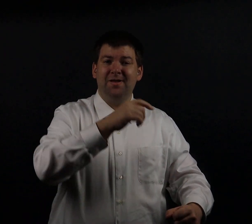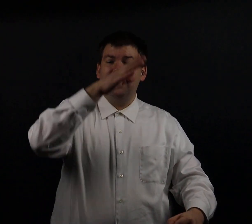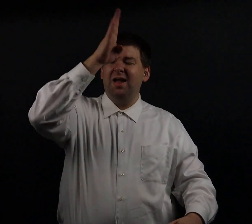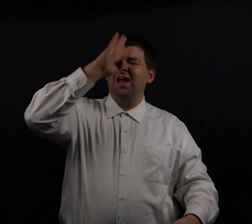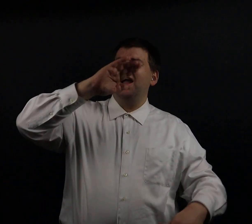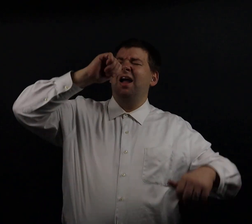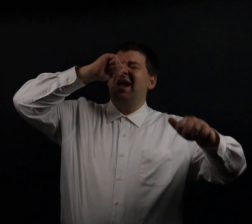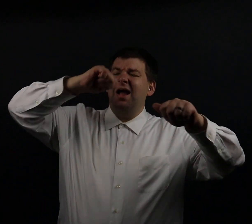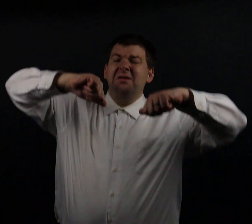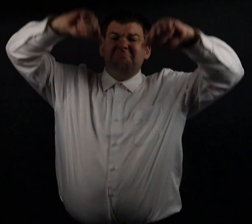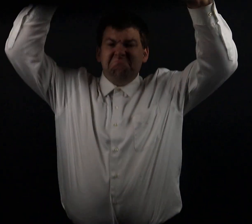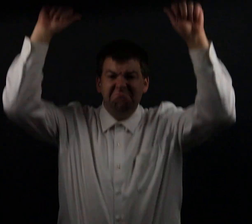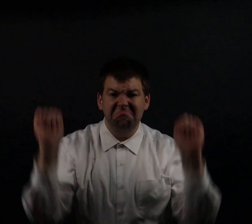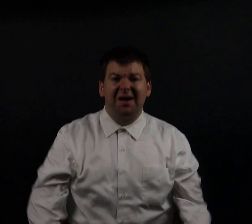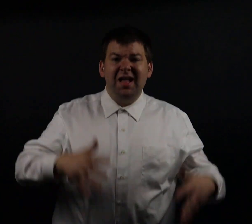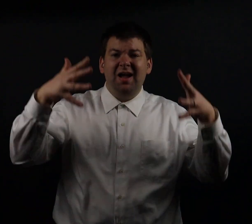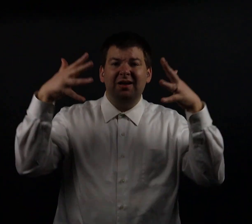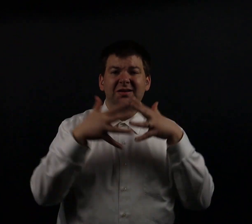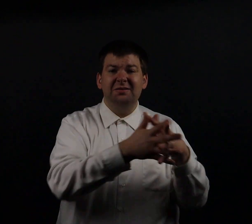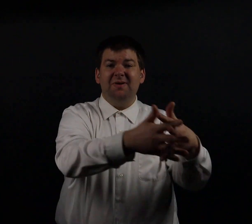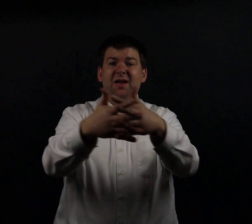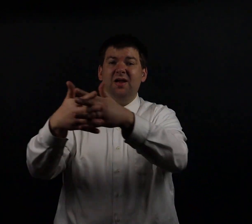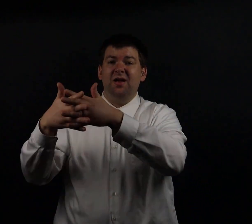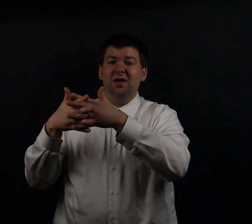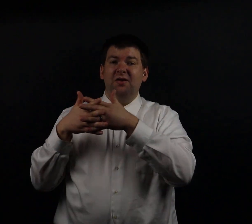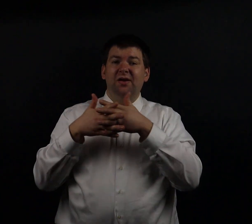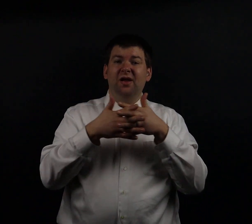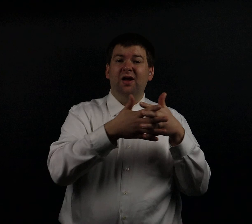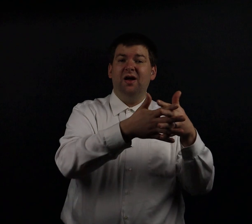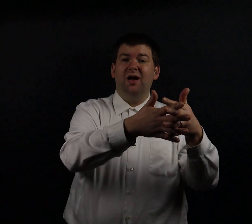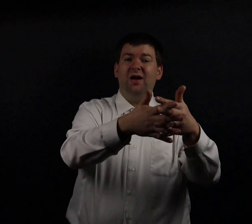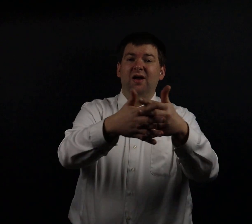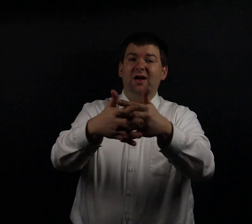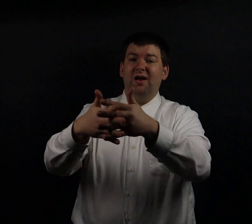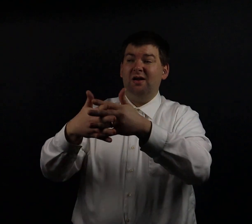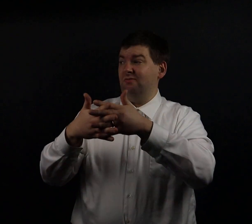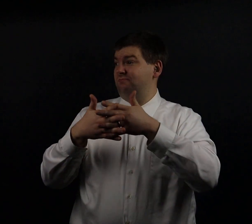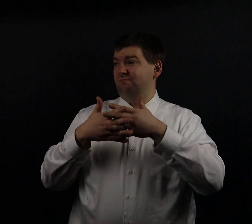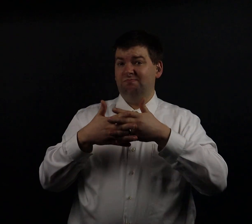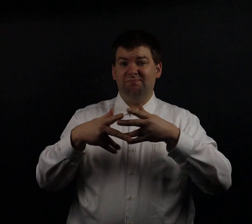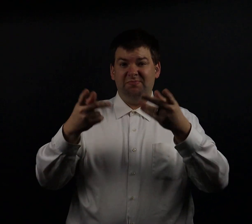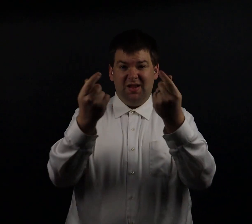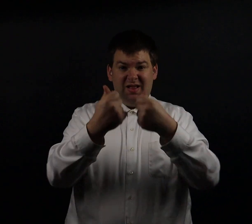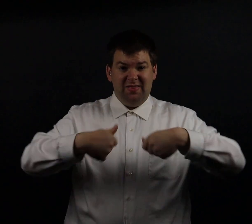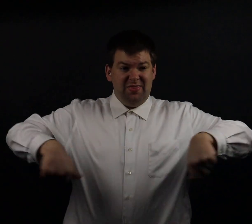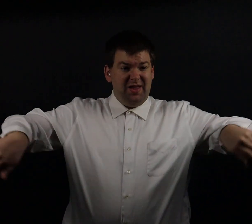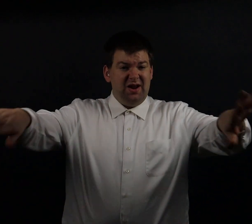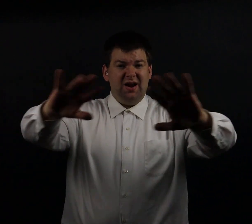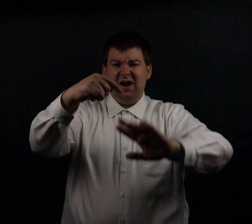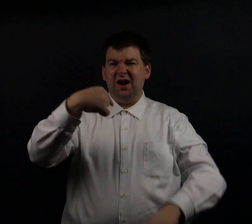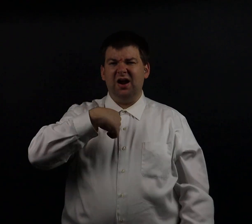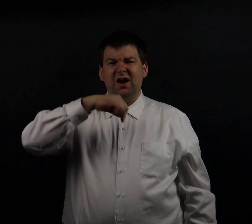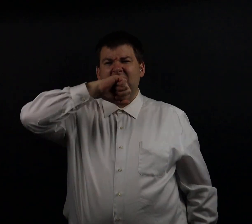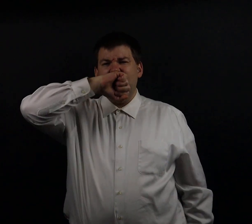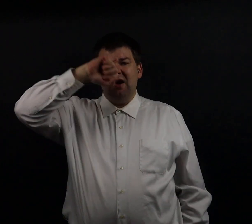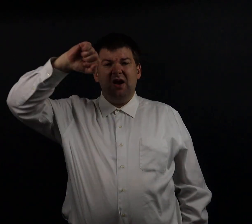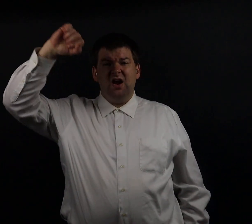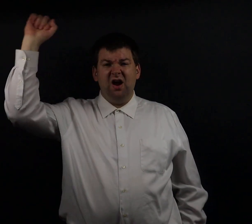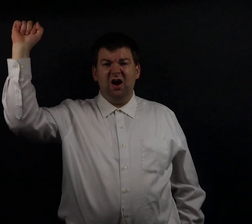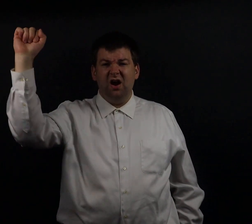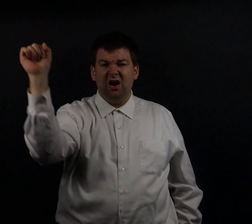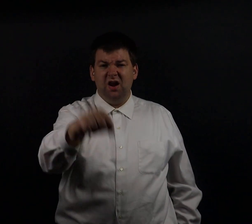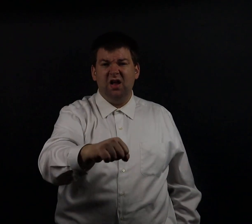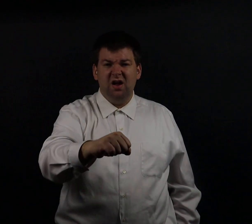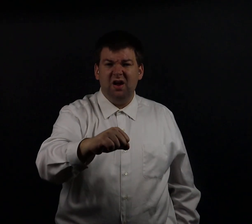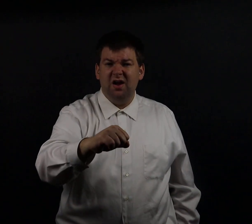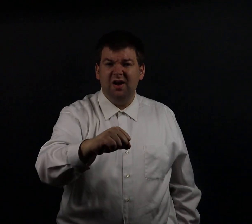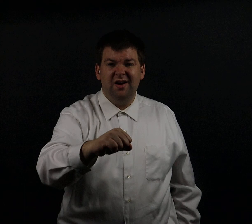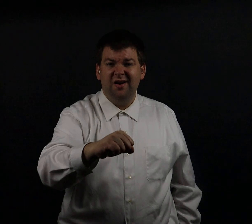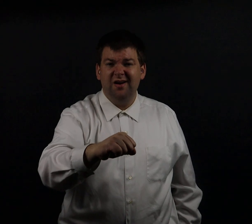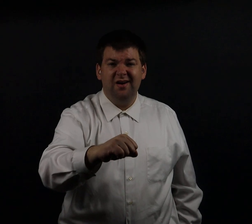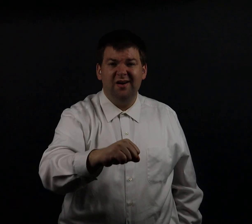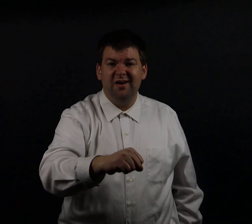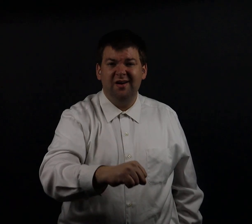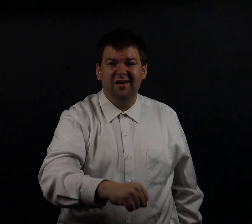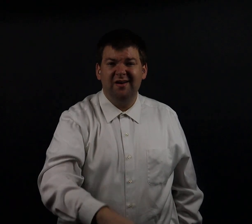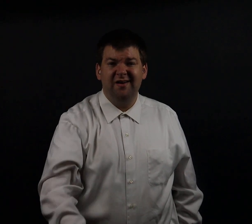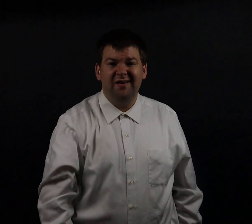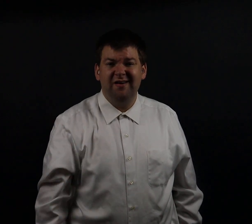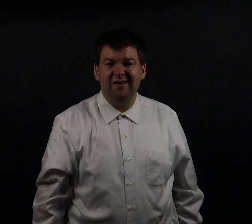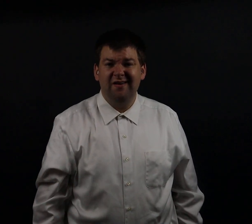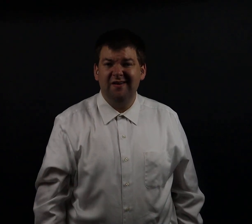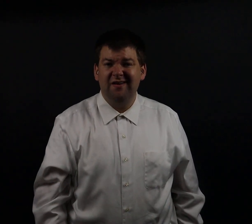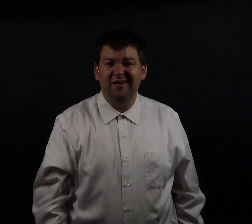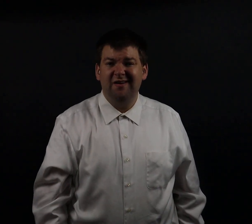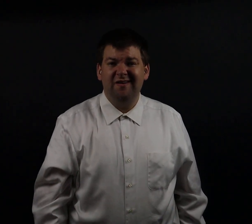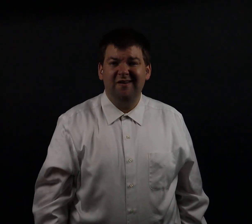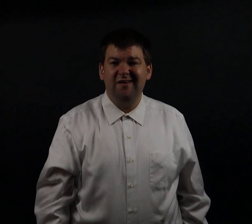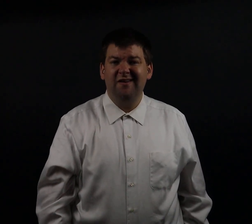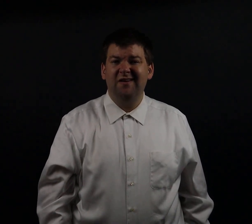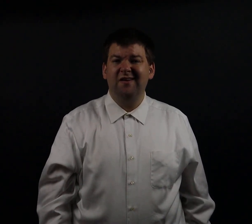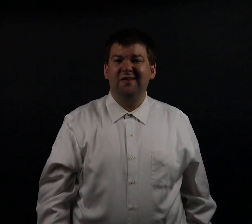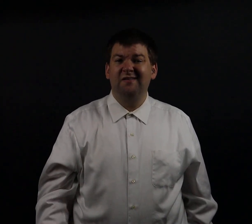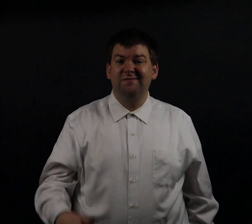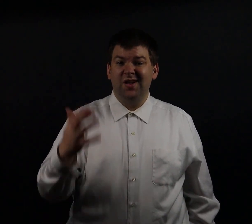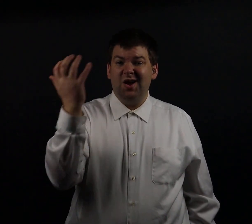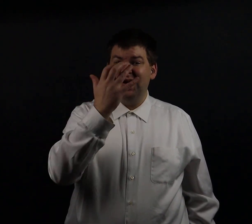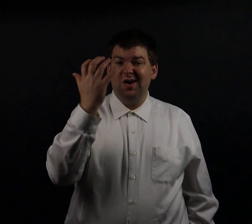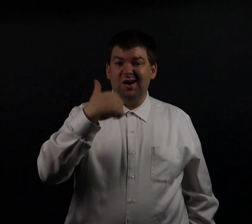God bless America, land I love.